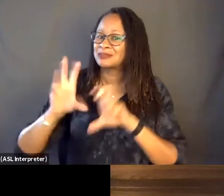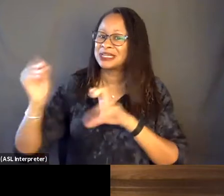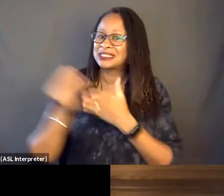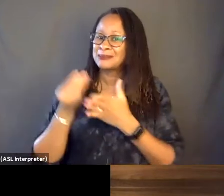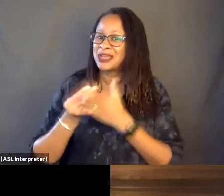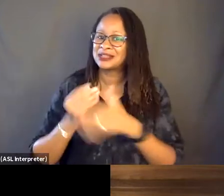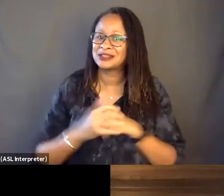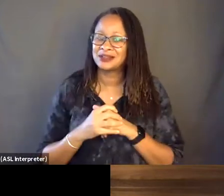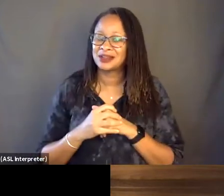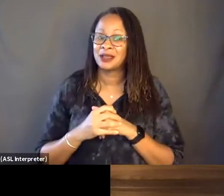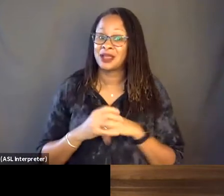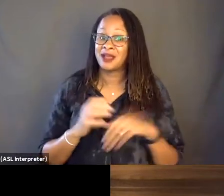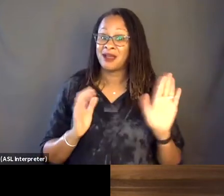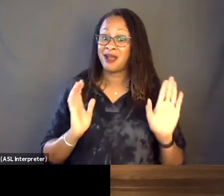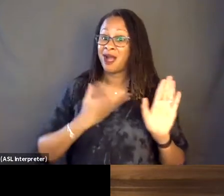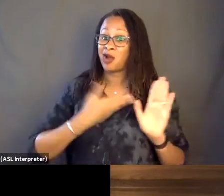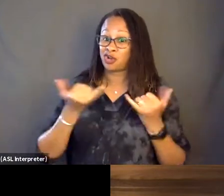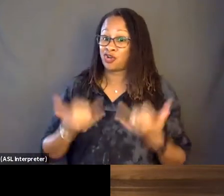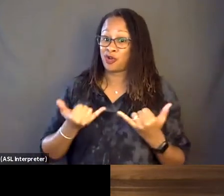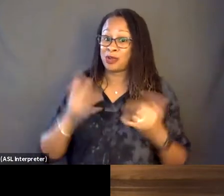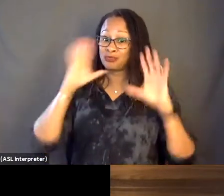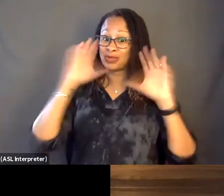Our president is one of those people, right?